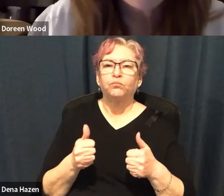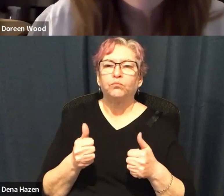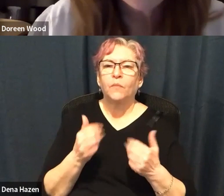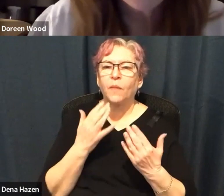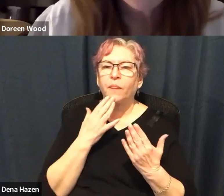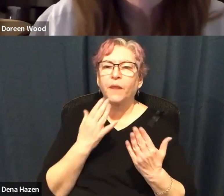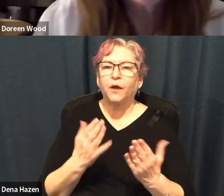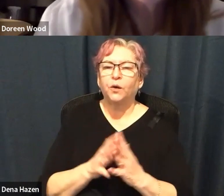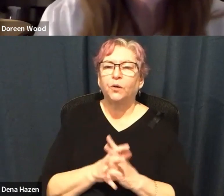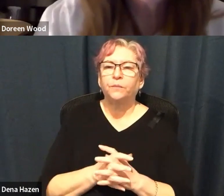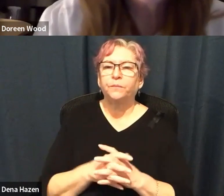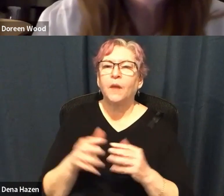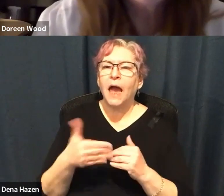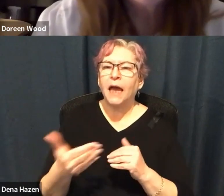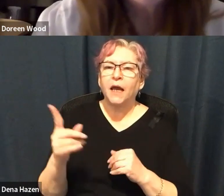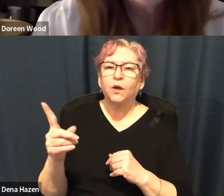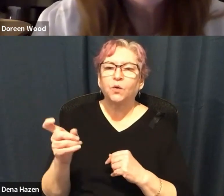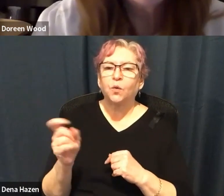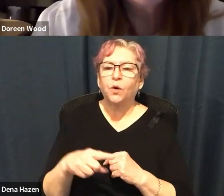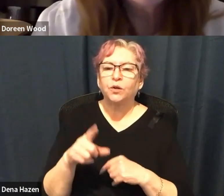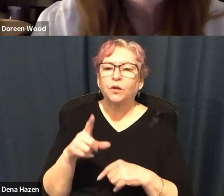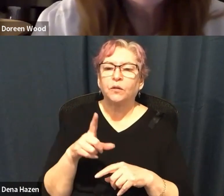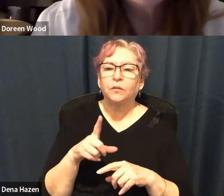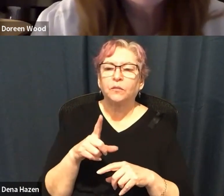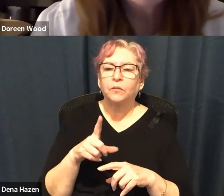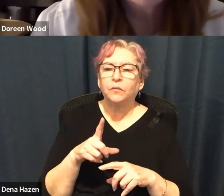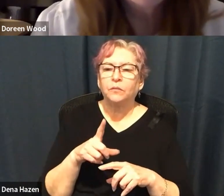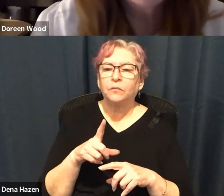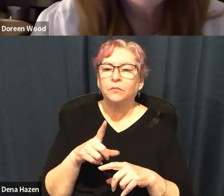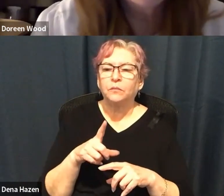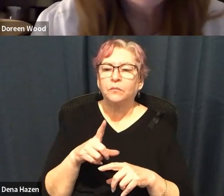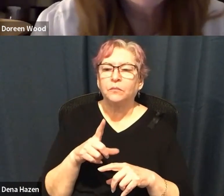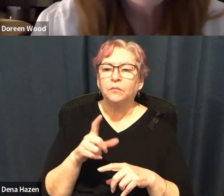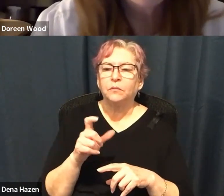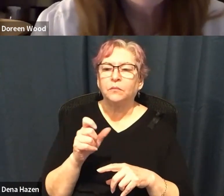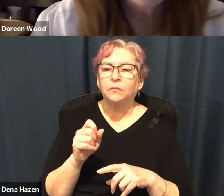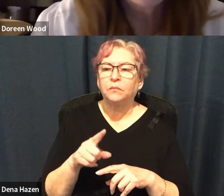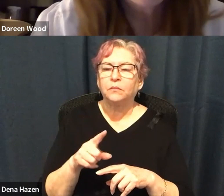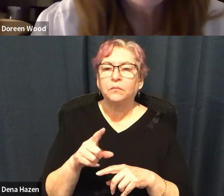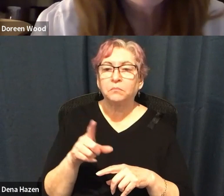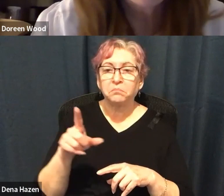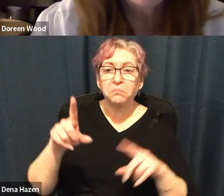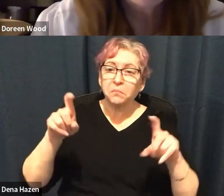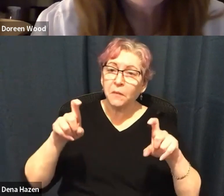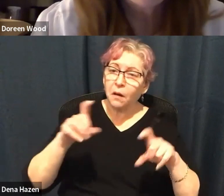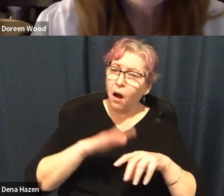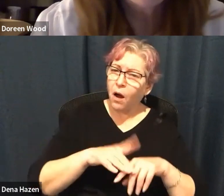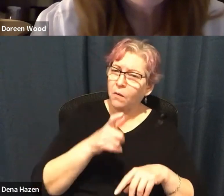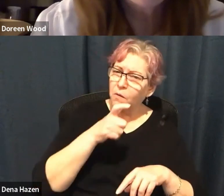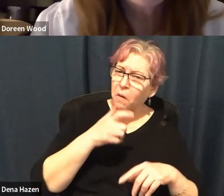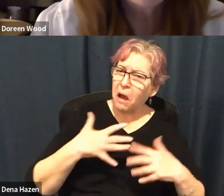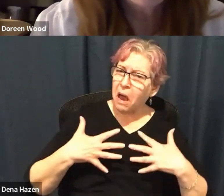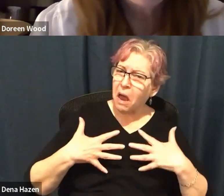Next question from Machteld is which, "was this tested on animals?" Which is correct.